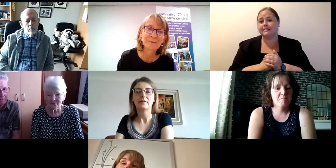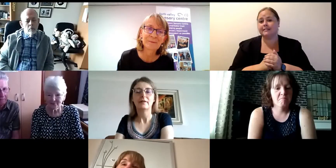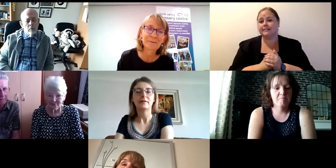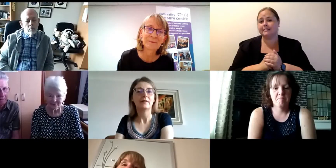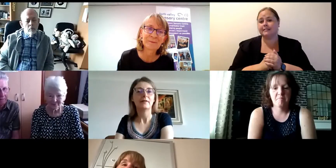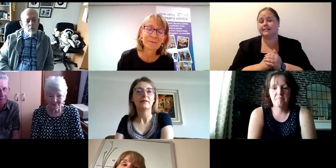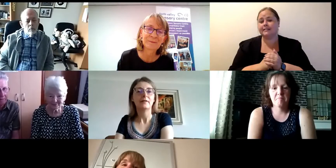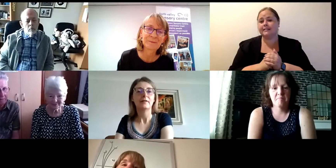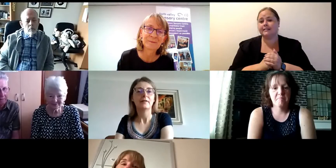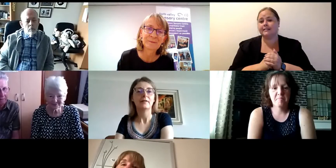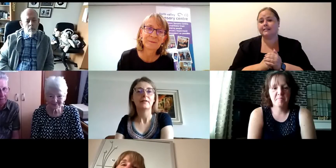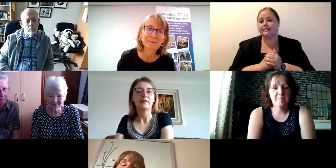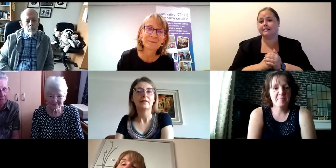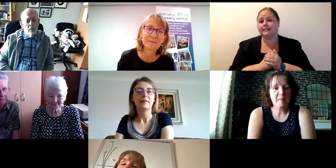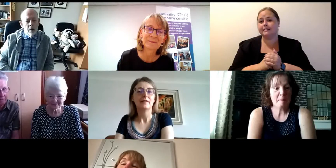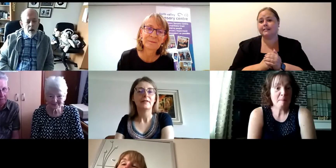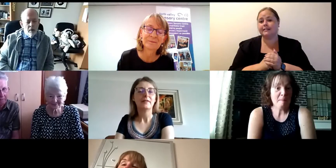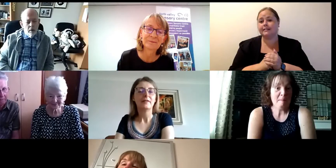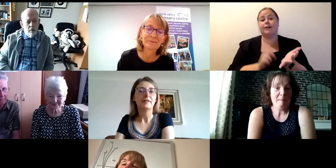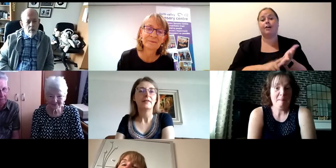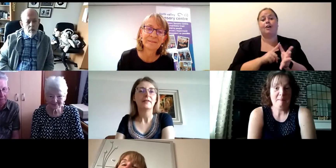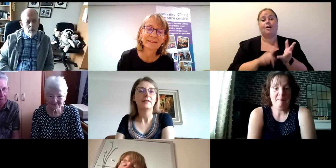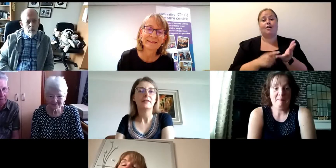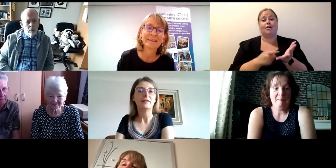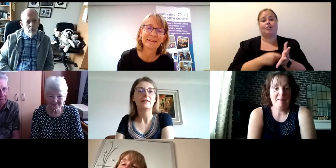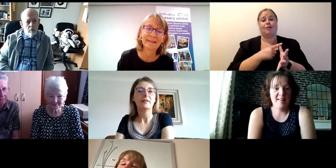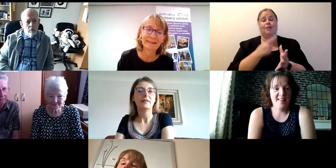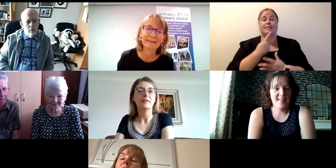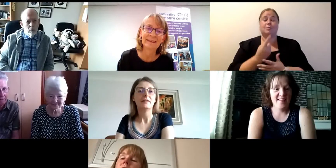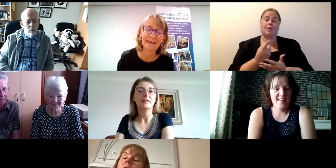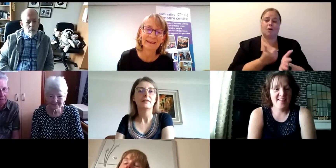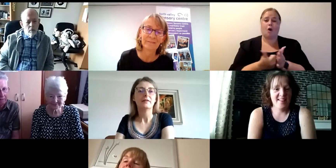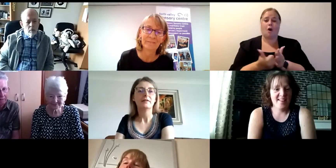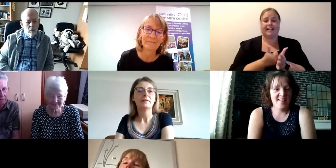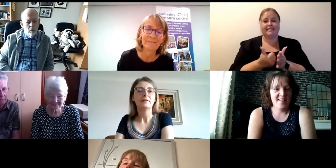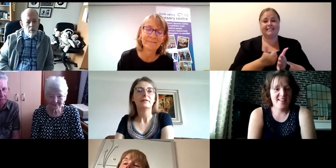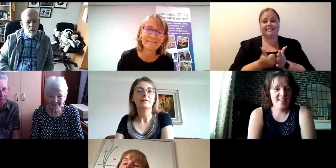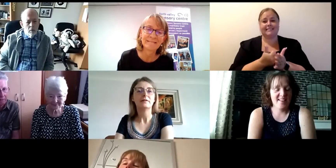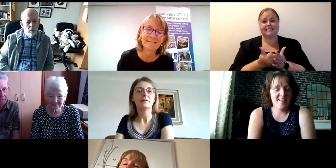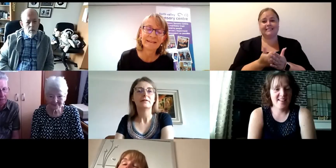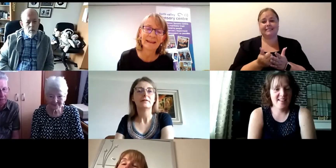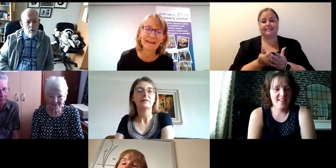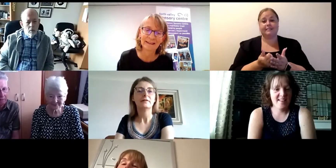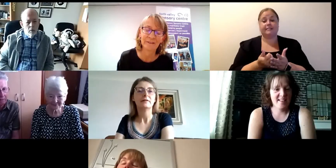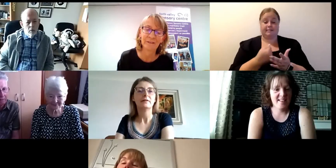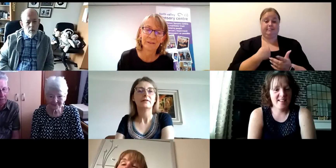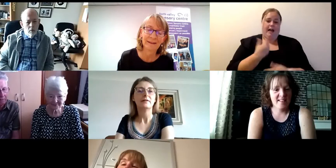Just often people ask me, I've got a Guide Dog How does the dog